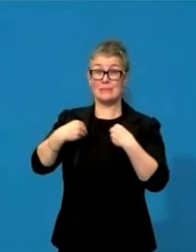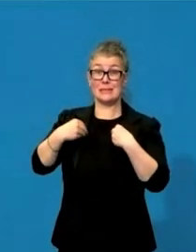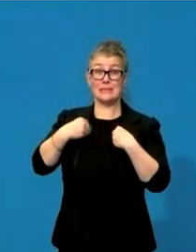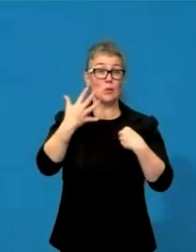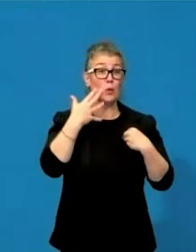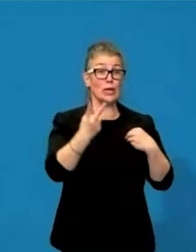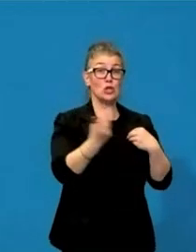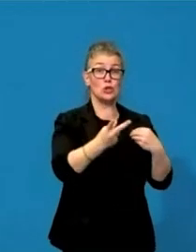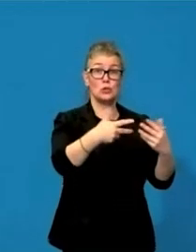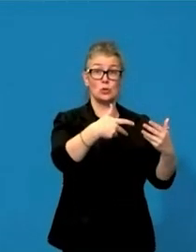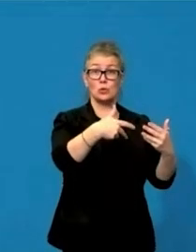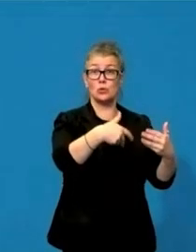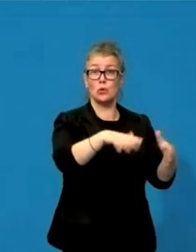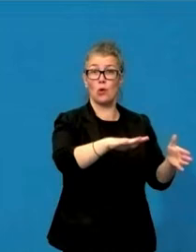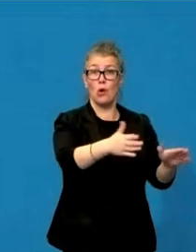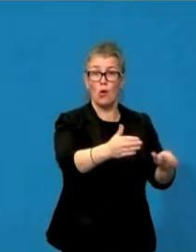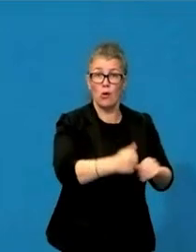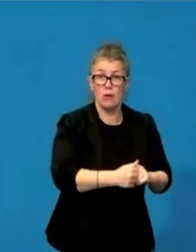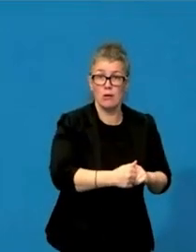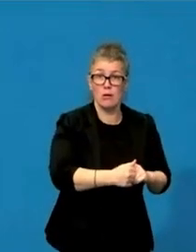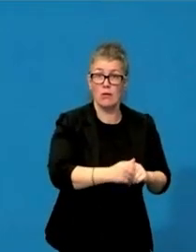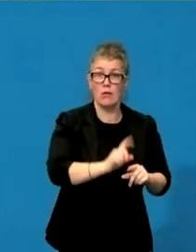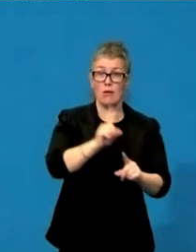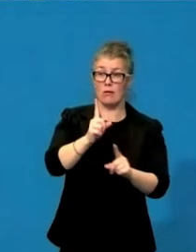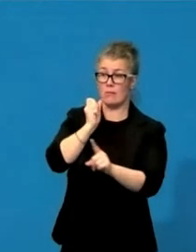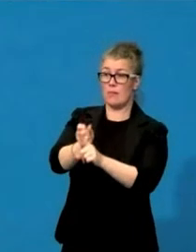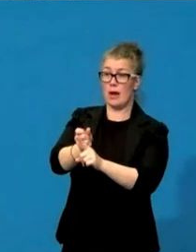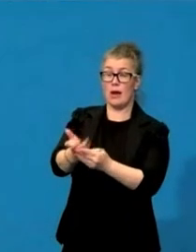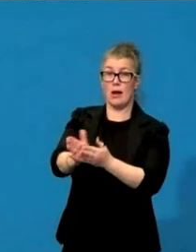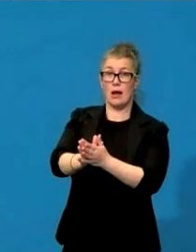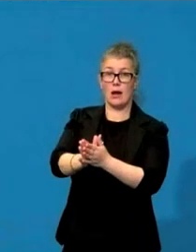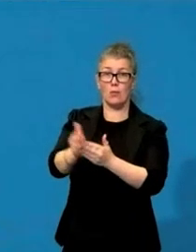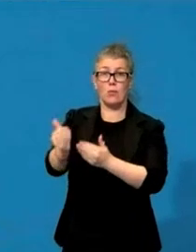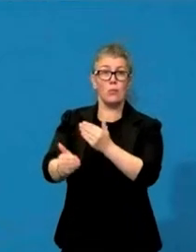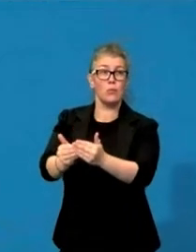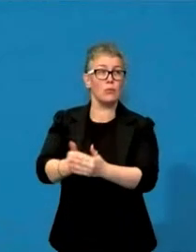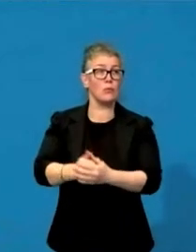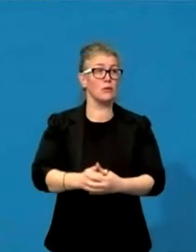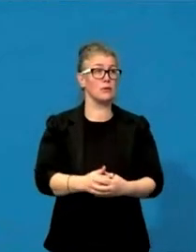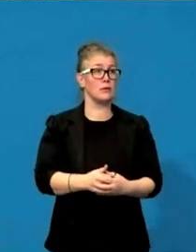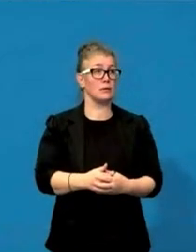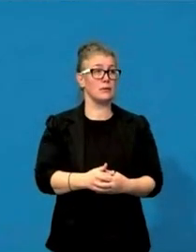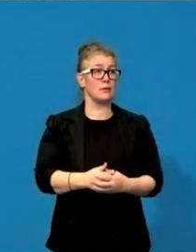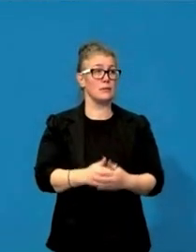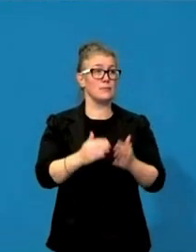To put it bluntly. MS HAND: I guess the - in relation to that, we thought really hard